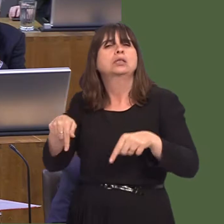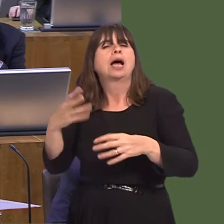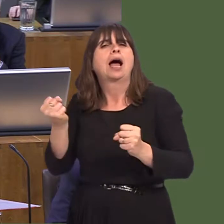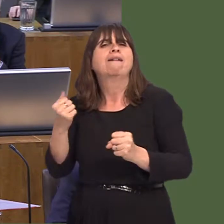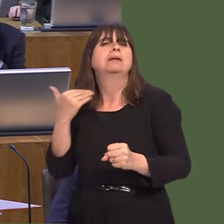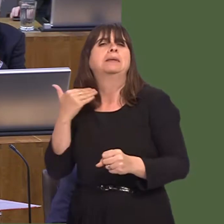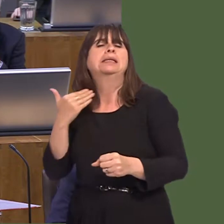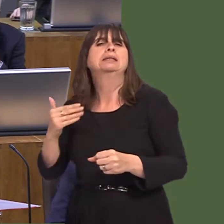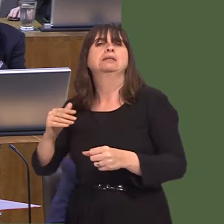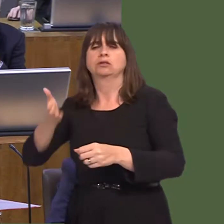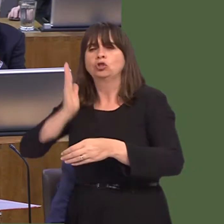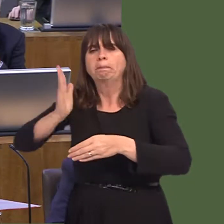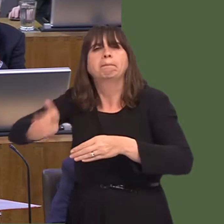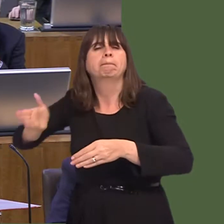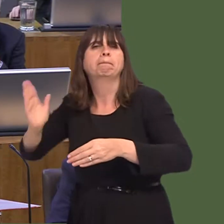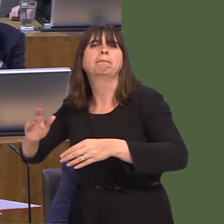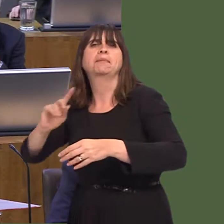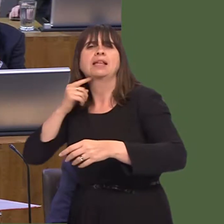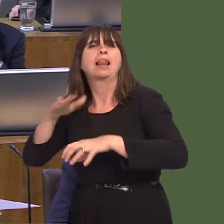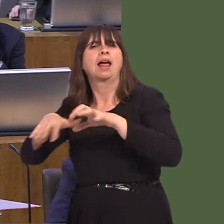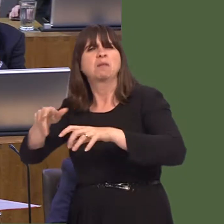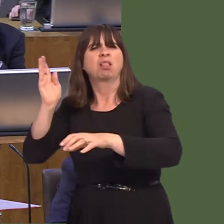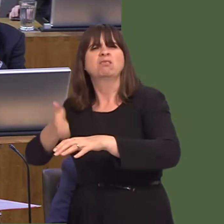So, no, I don't agree that it's a question of over-supply.